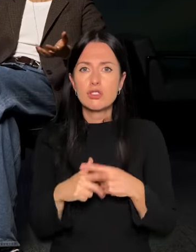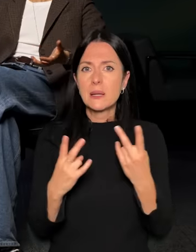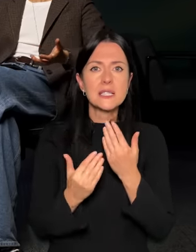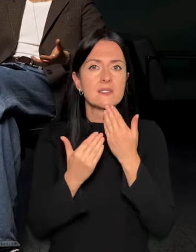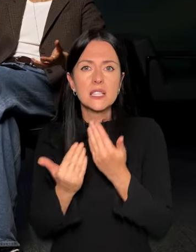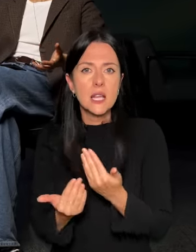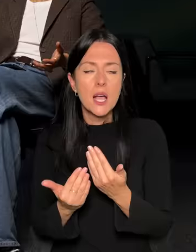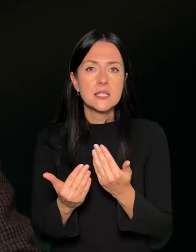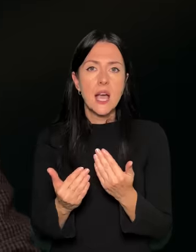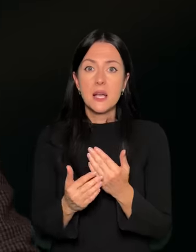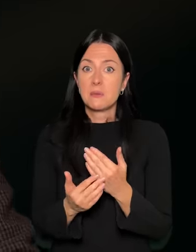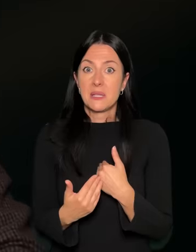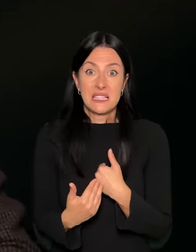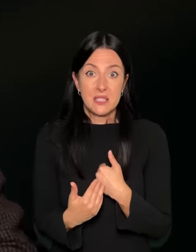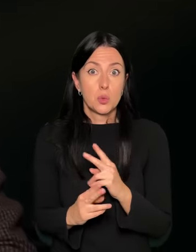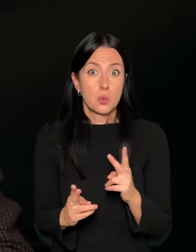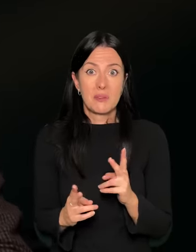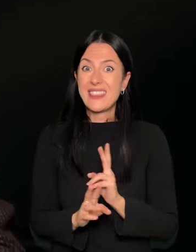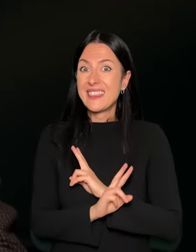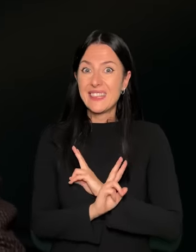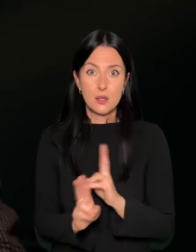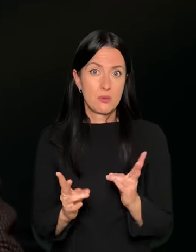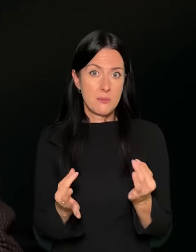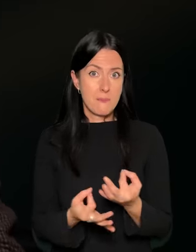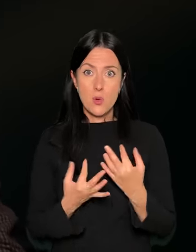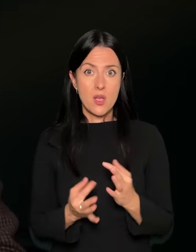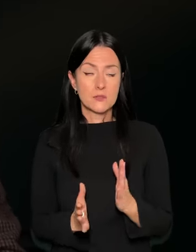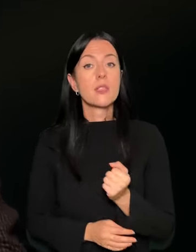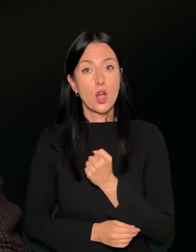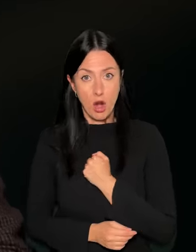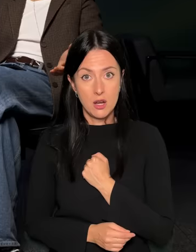or whether to address them. Unfortunately, no one explained this to me.